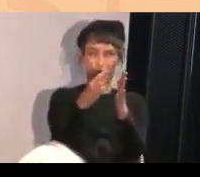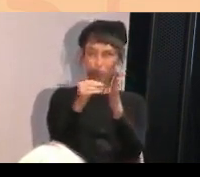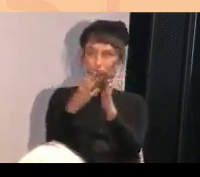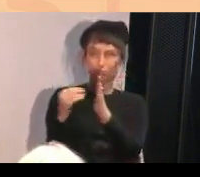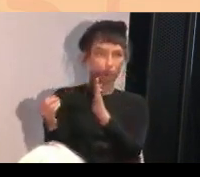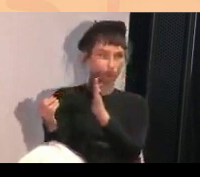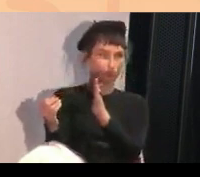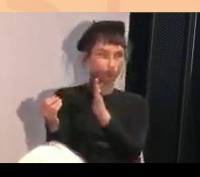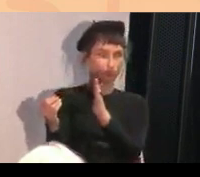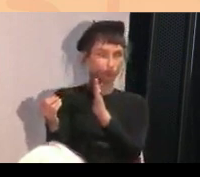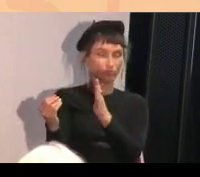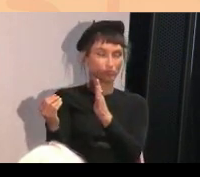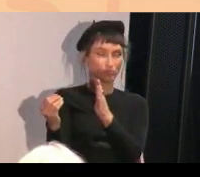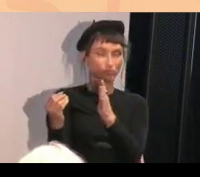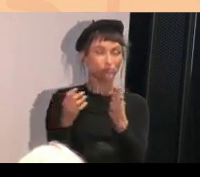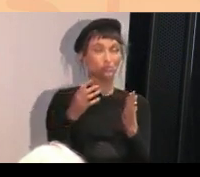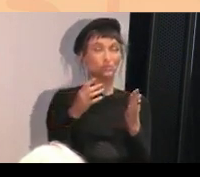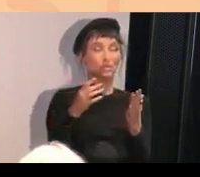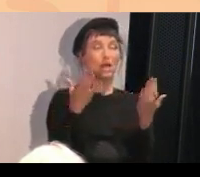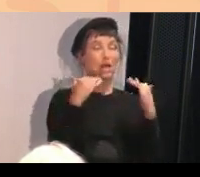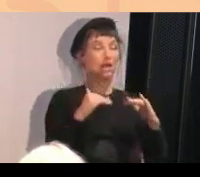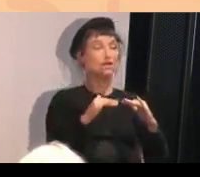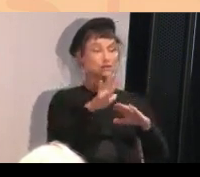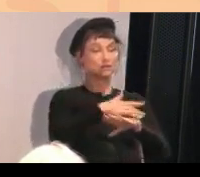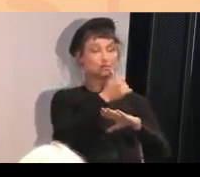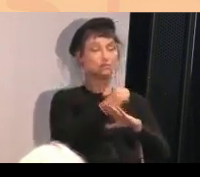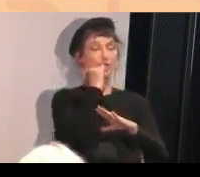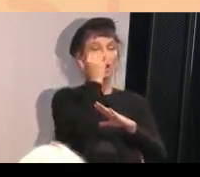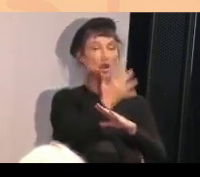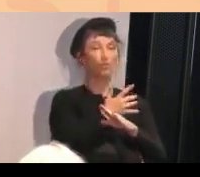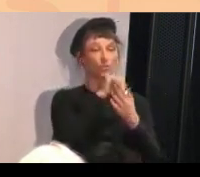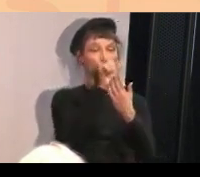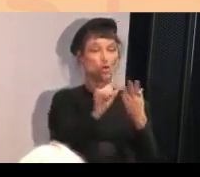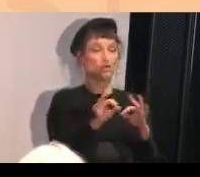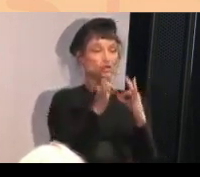and the establishment of the Aboriginal Artists Agency in 1976.